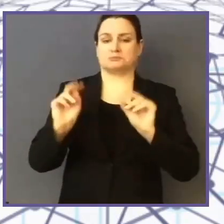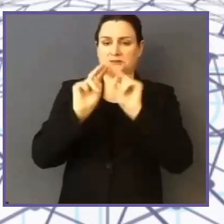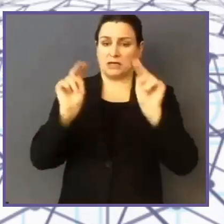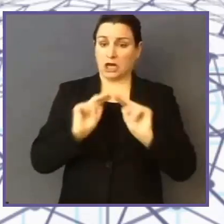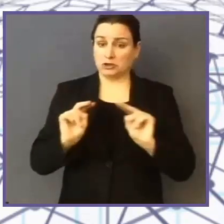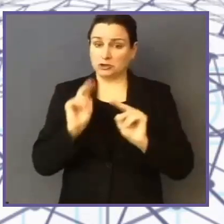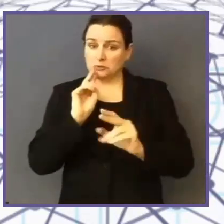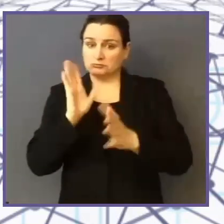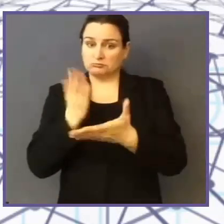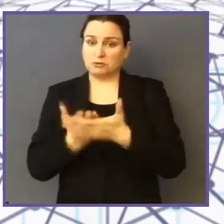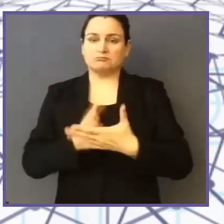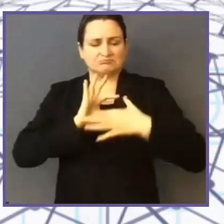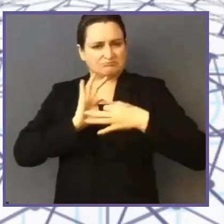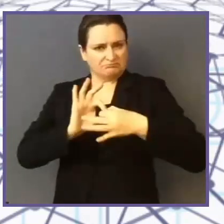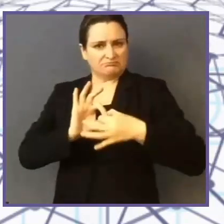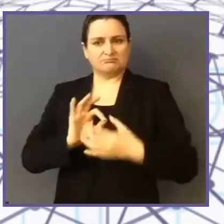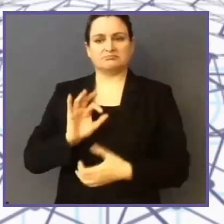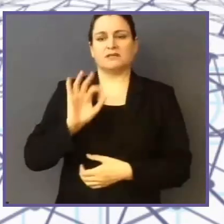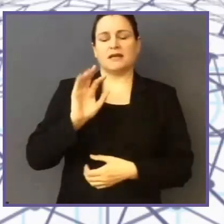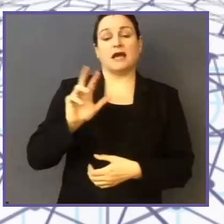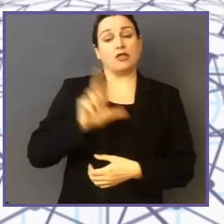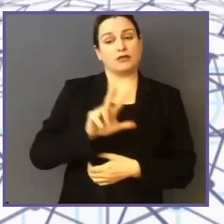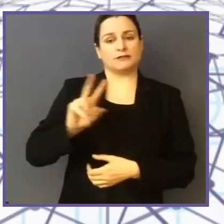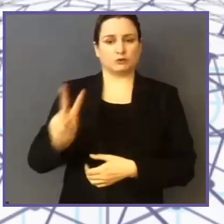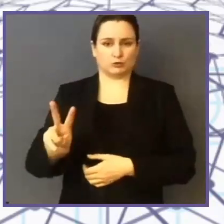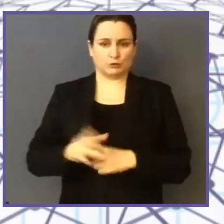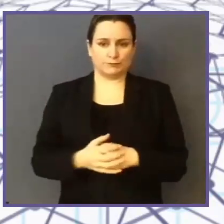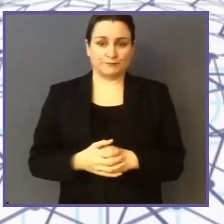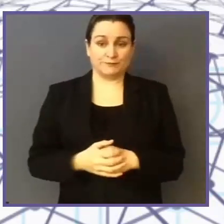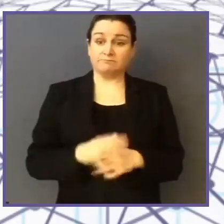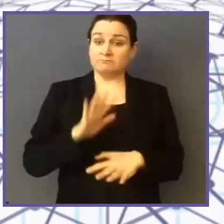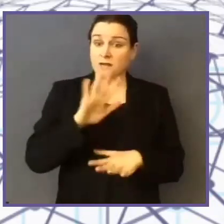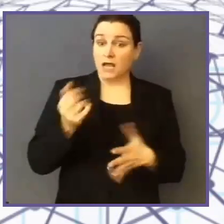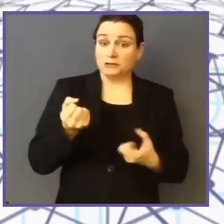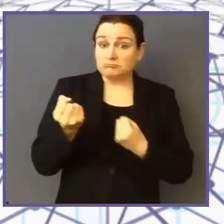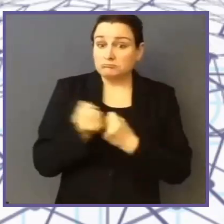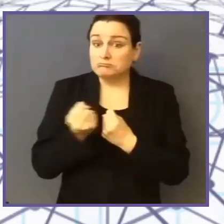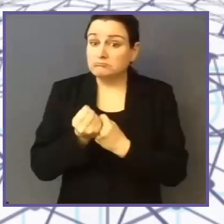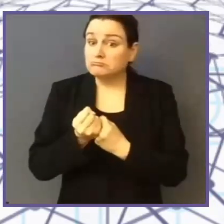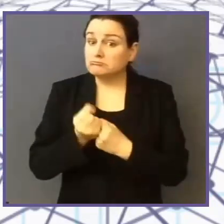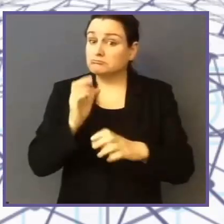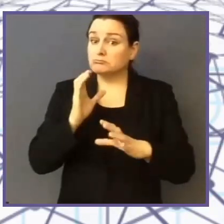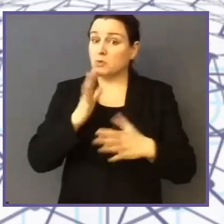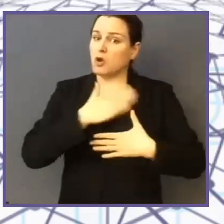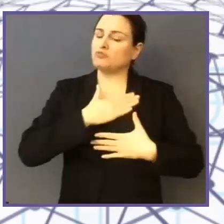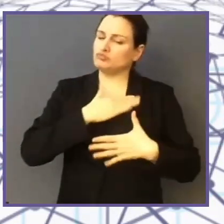At the youth Global Disability Summit, assistive technology was identified as one of the core